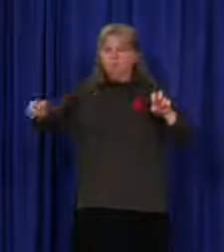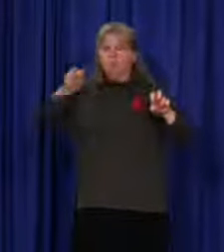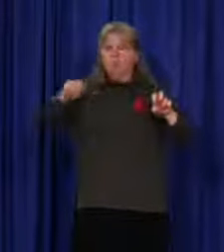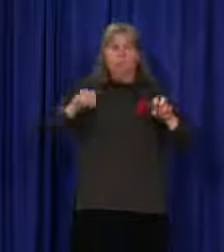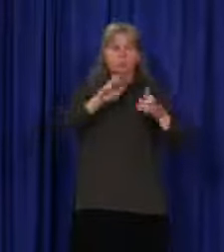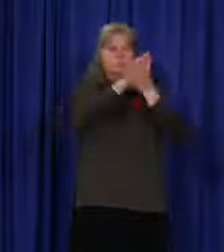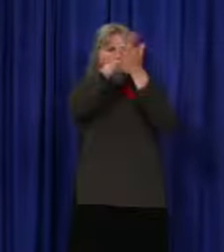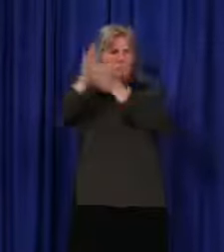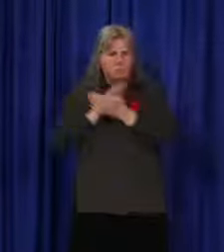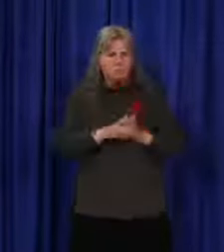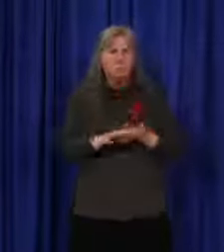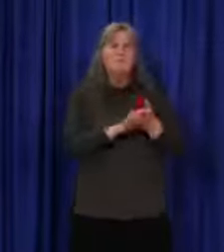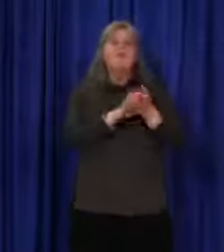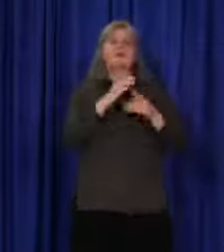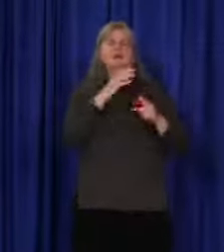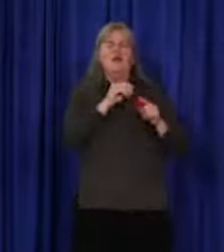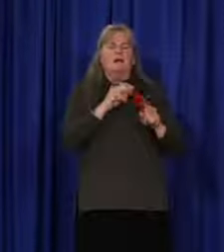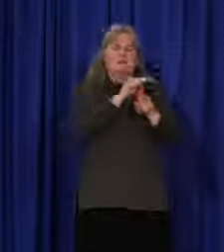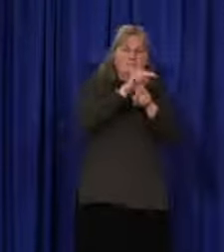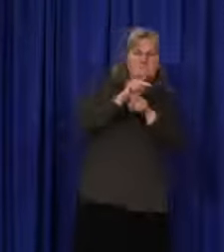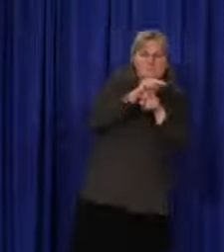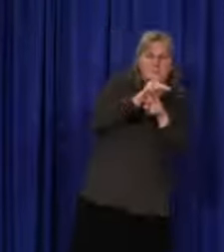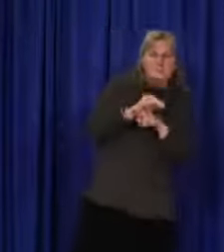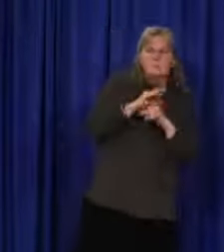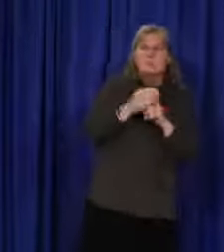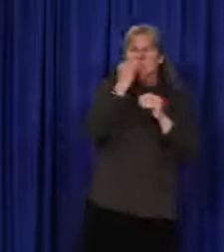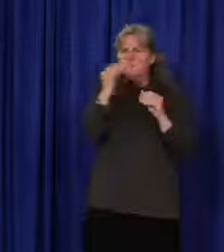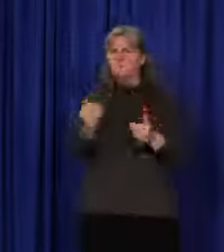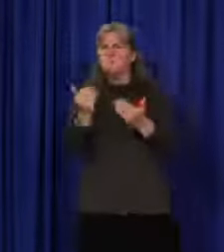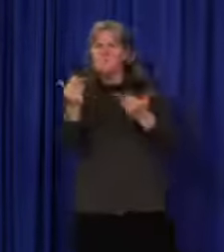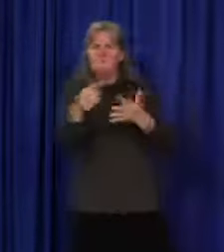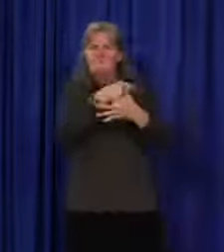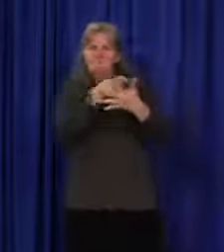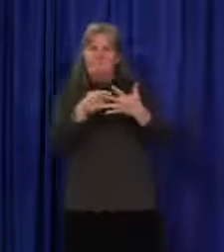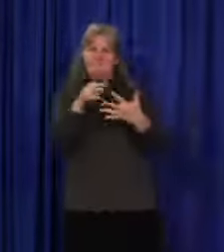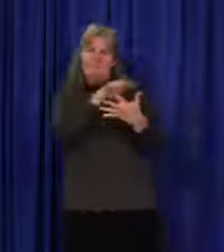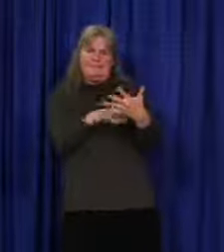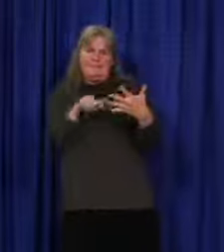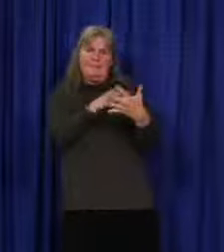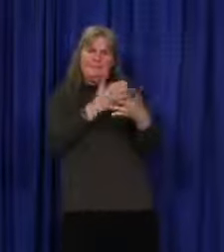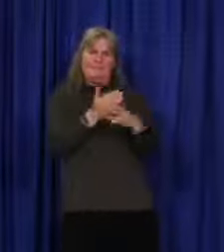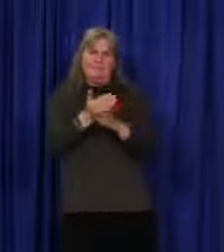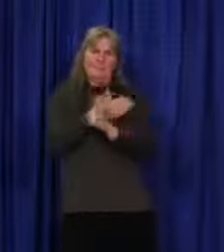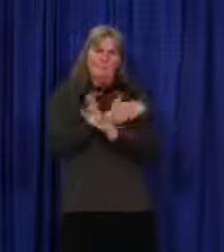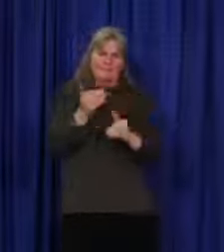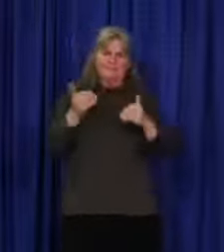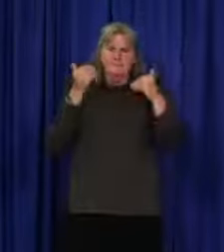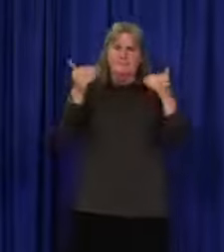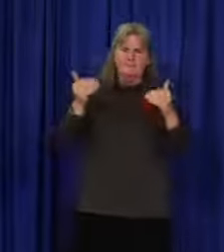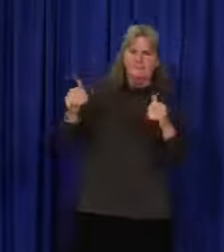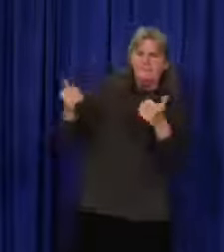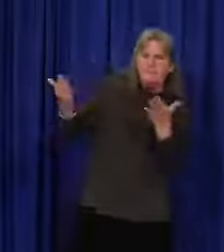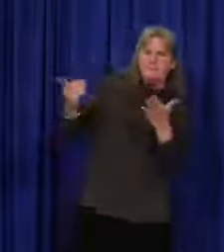By and large, our venues have shown themselves to be low risk places. So we will as of August 1st be